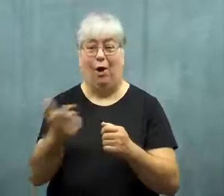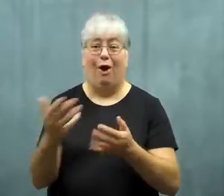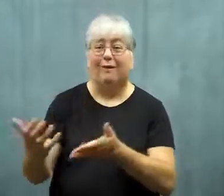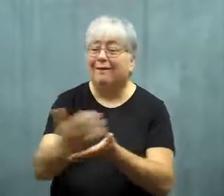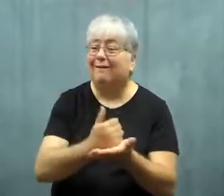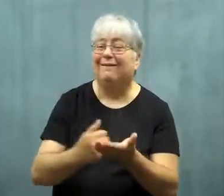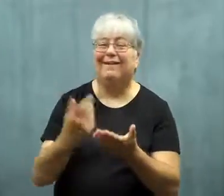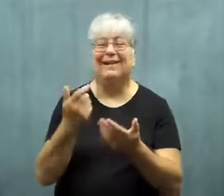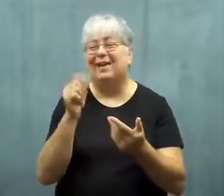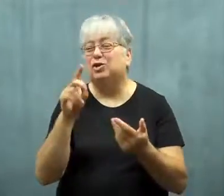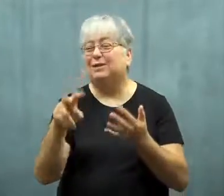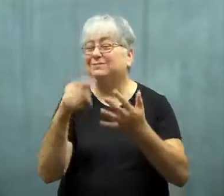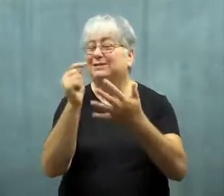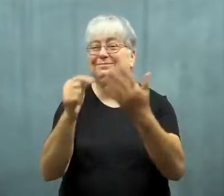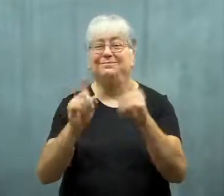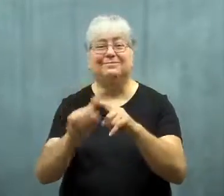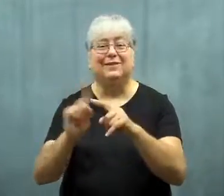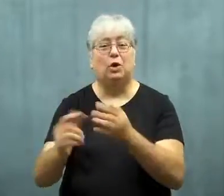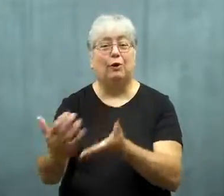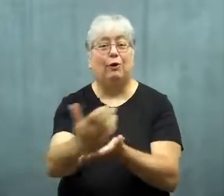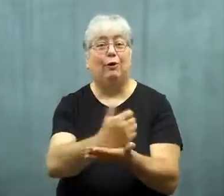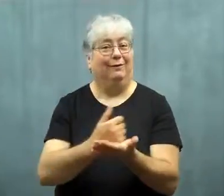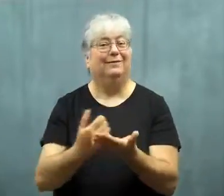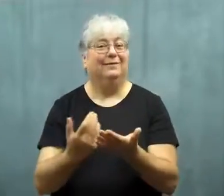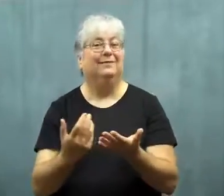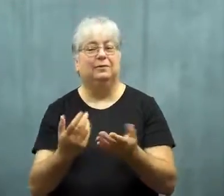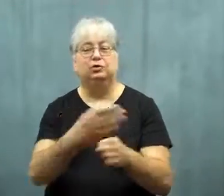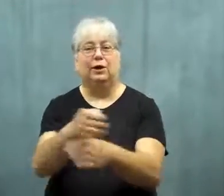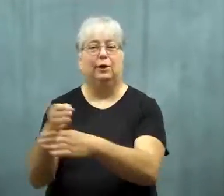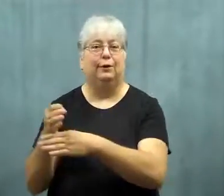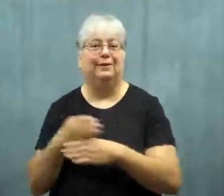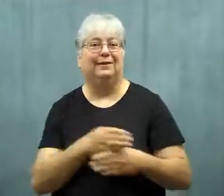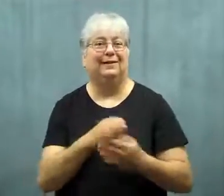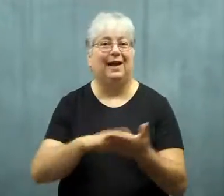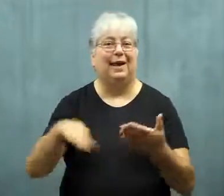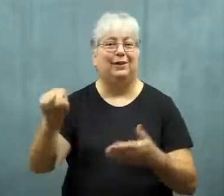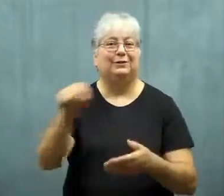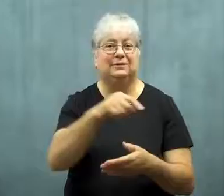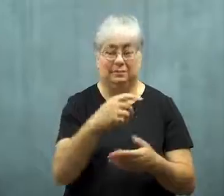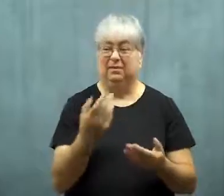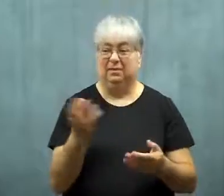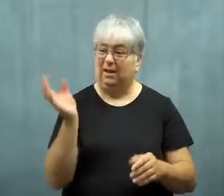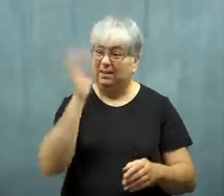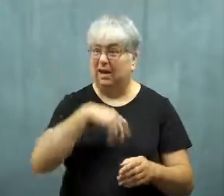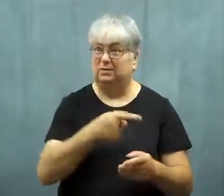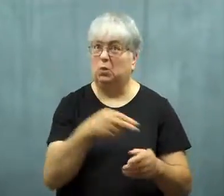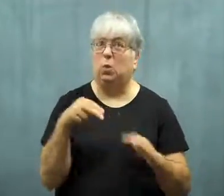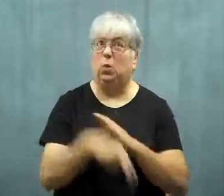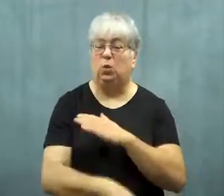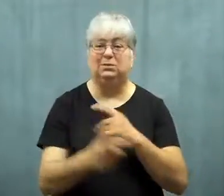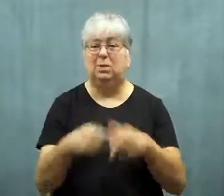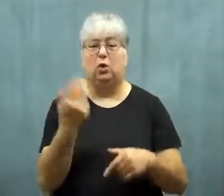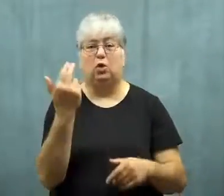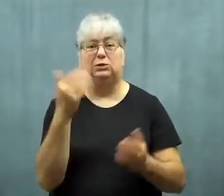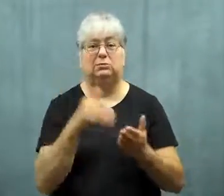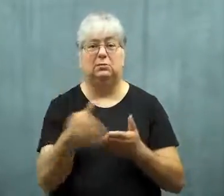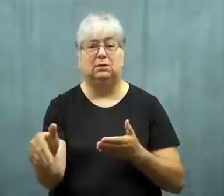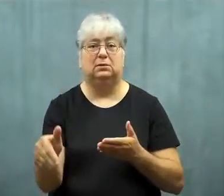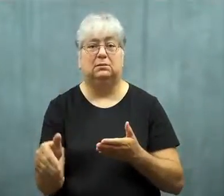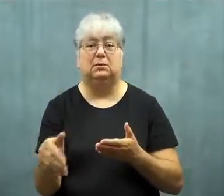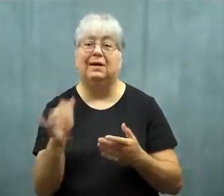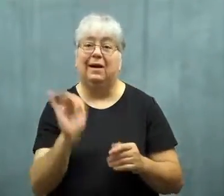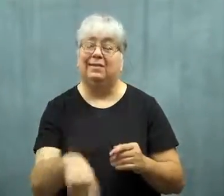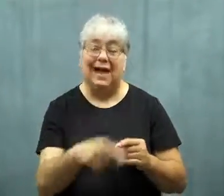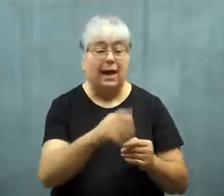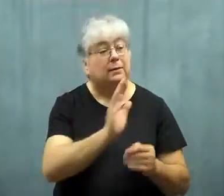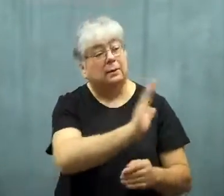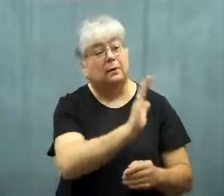The colleges share the revenue from advertising and other income.